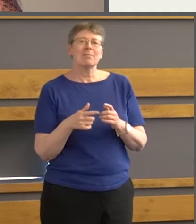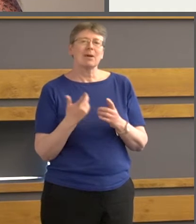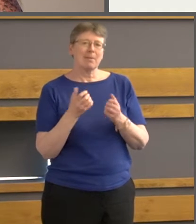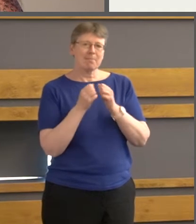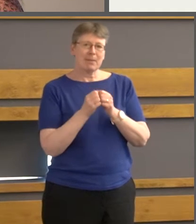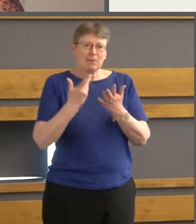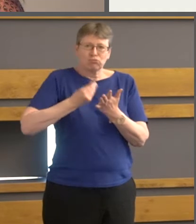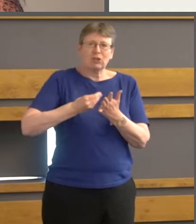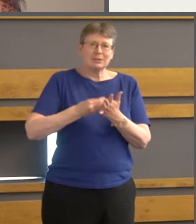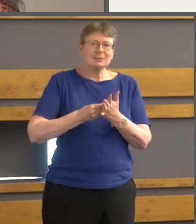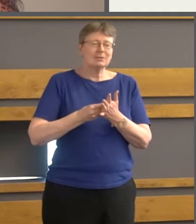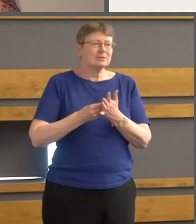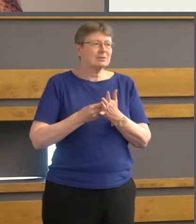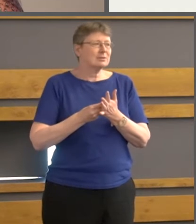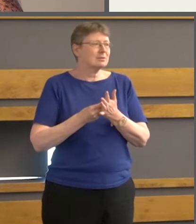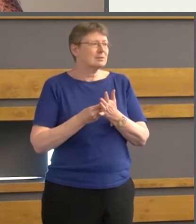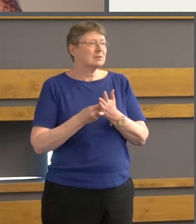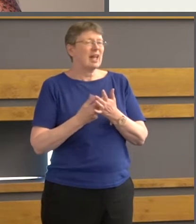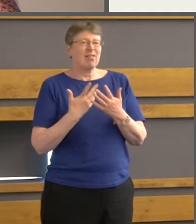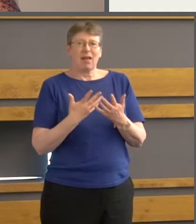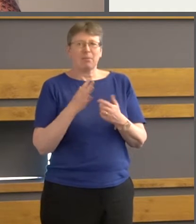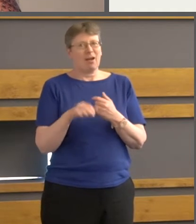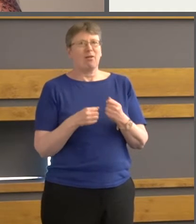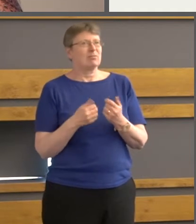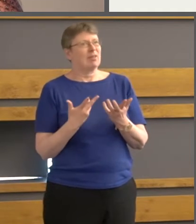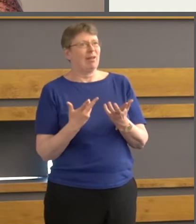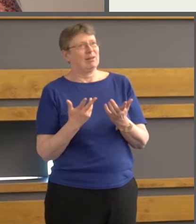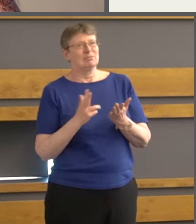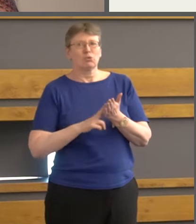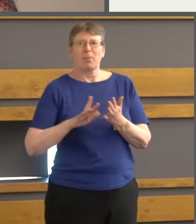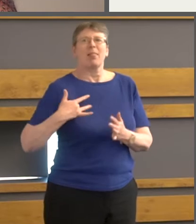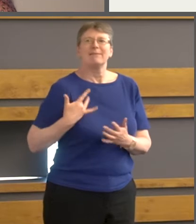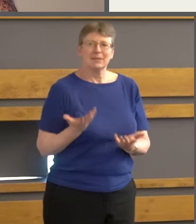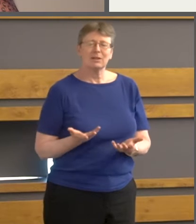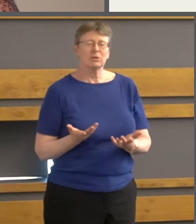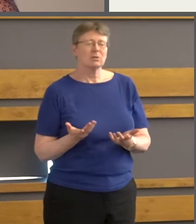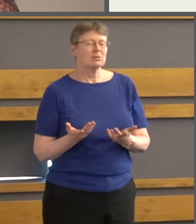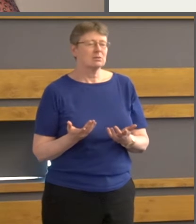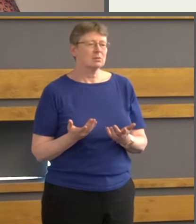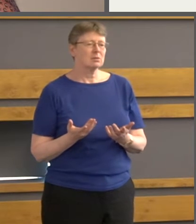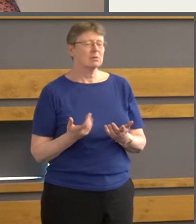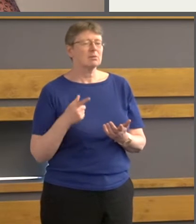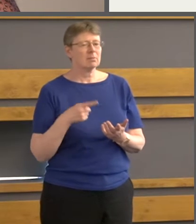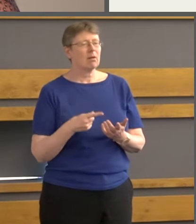that its value has become a lot more commonplace to us. It's in our every day. And I think that what's captured my attention